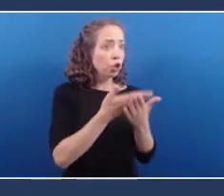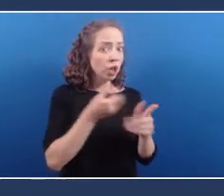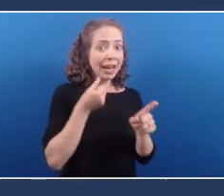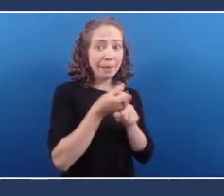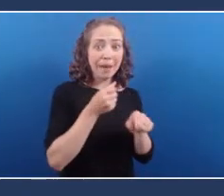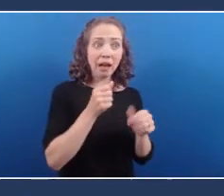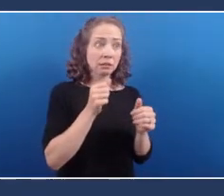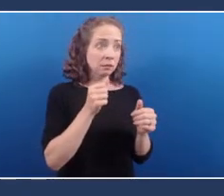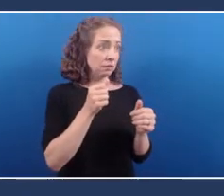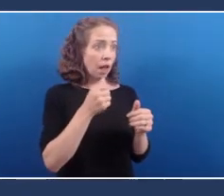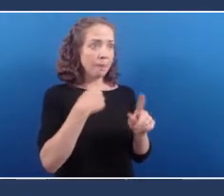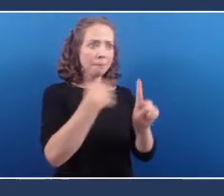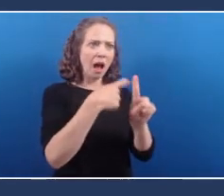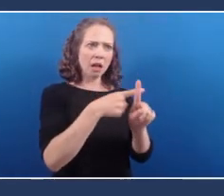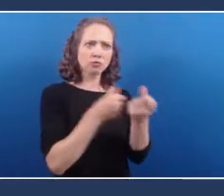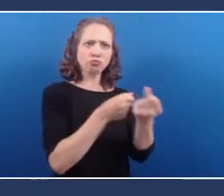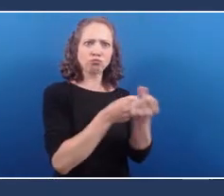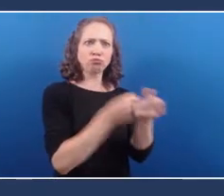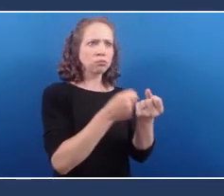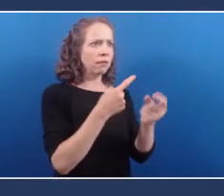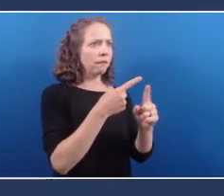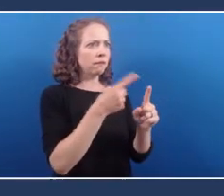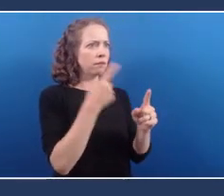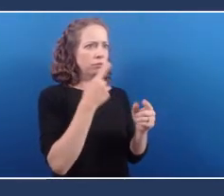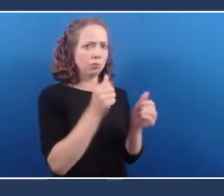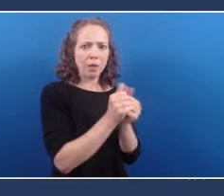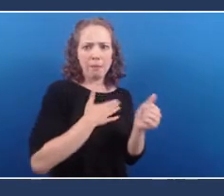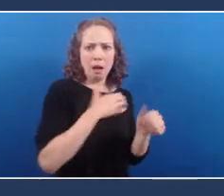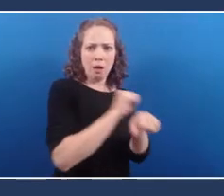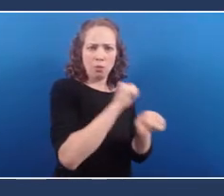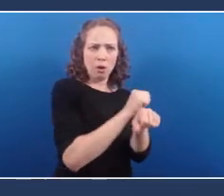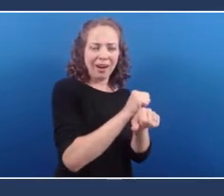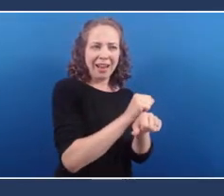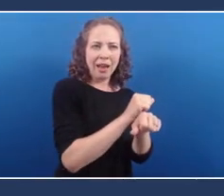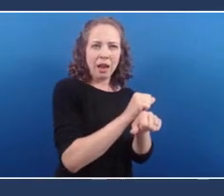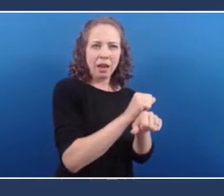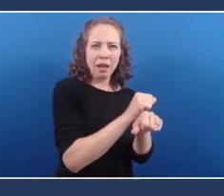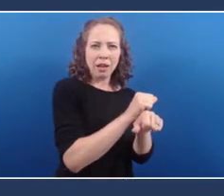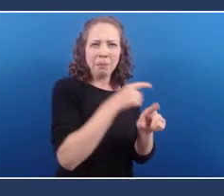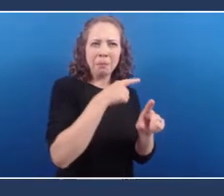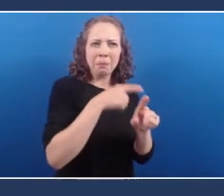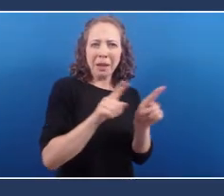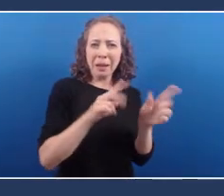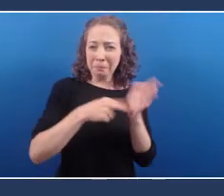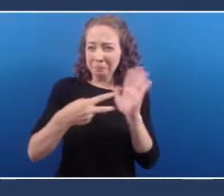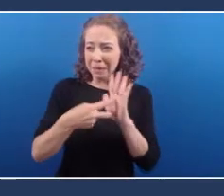on and feeling like I have to constantly be running at 100% in order to show value.